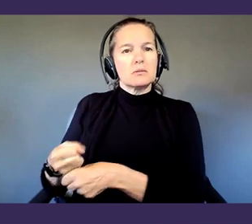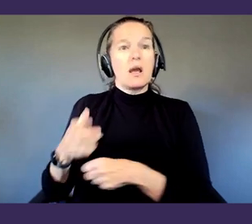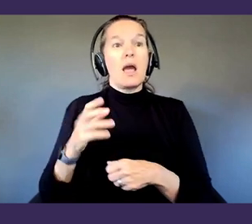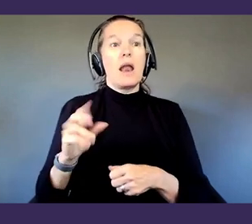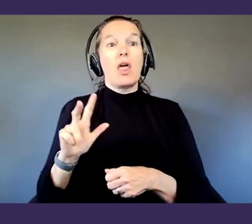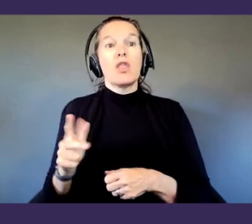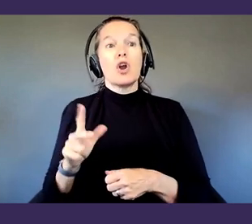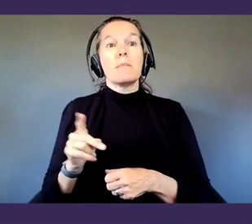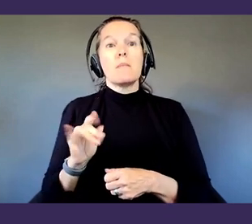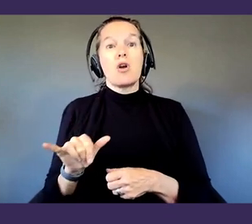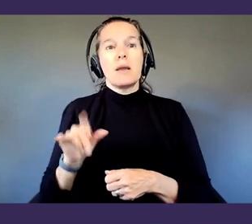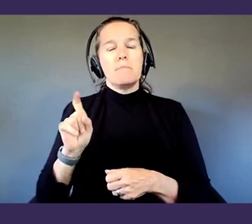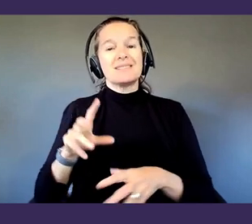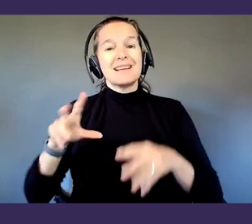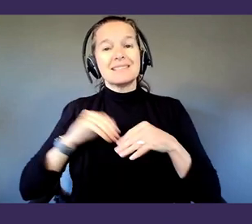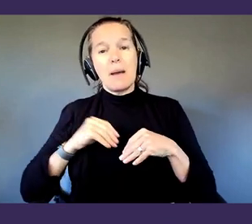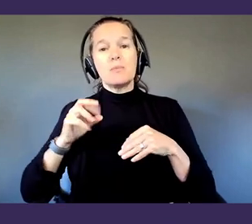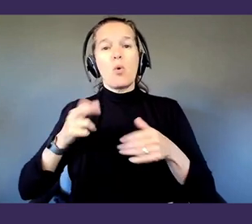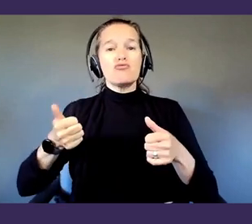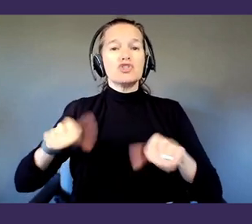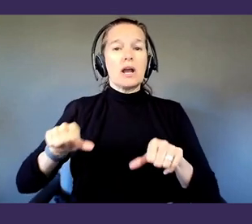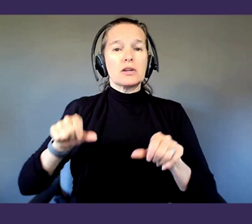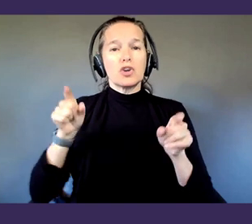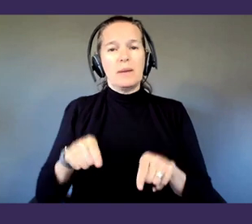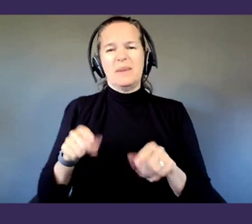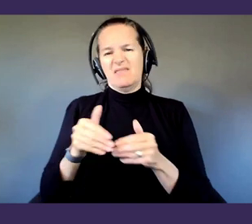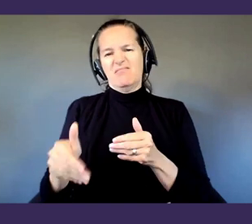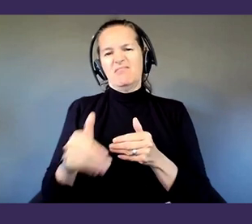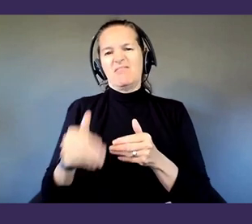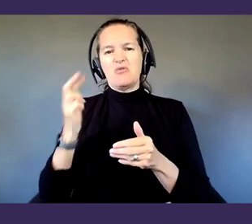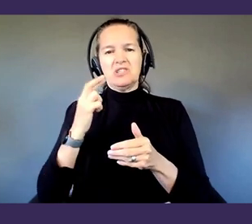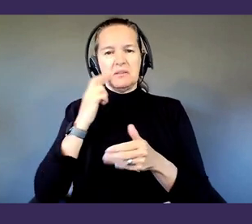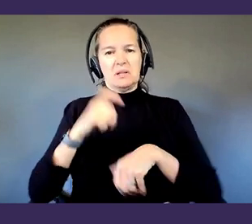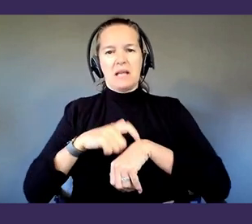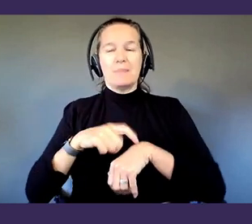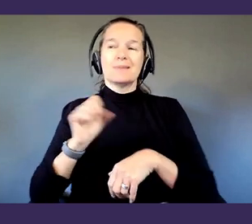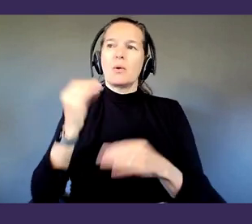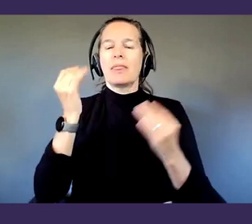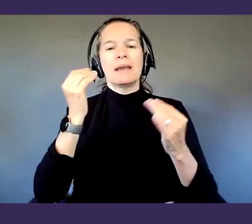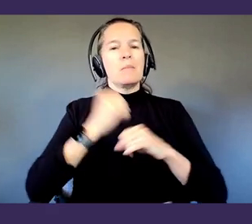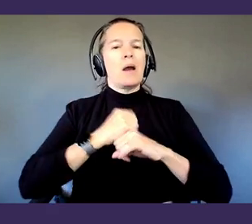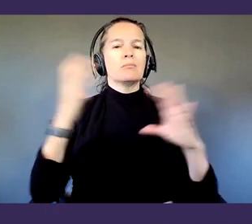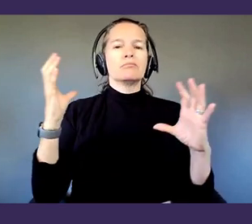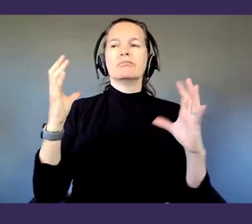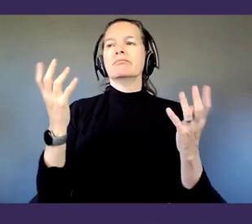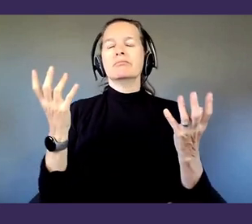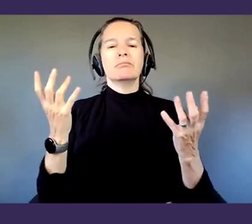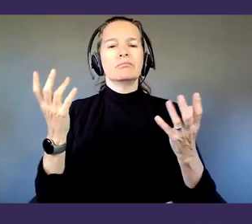or reject agreement within a reasonable time. So think about it like this, think about force of law, right?